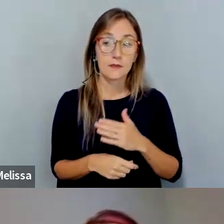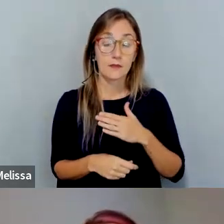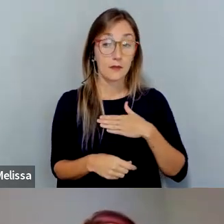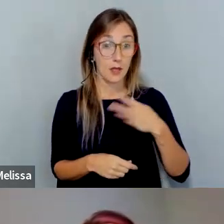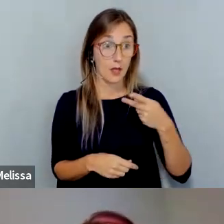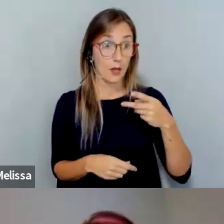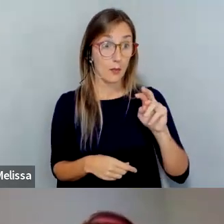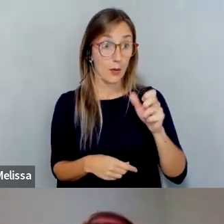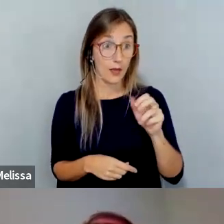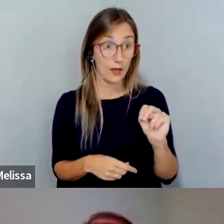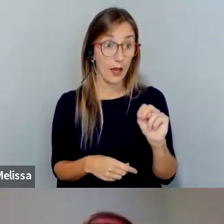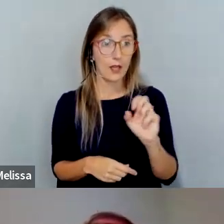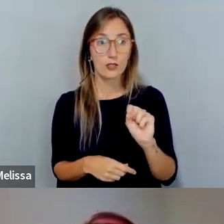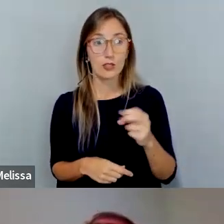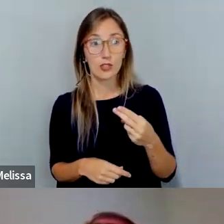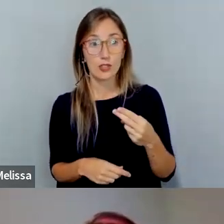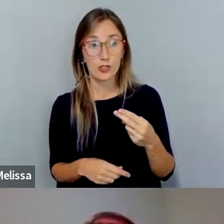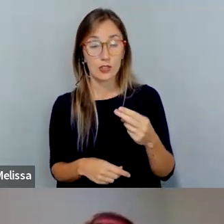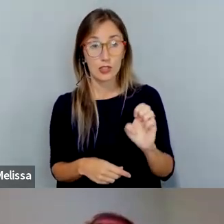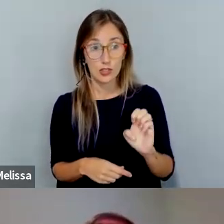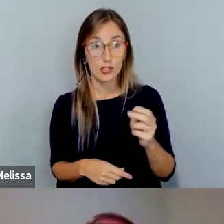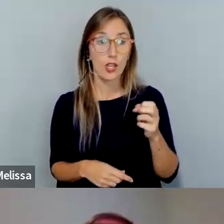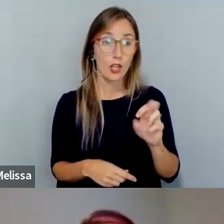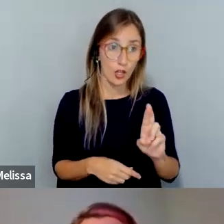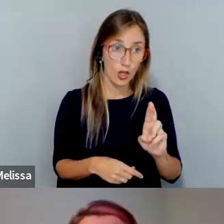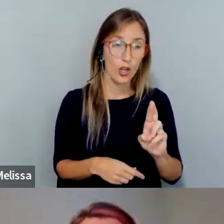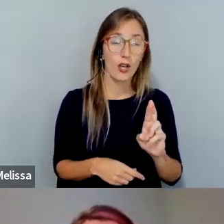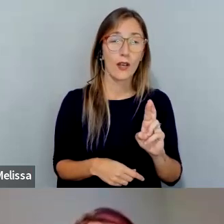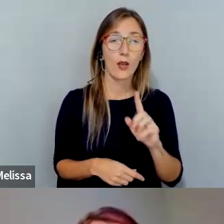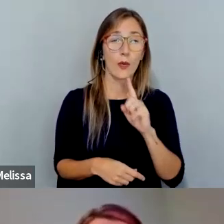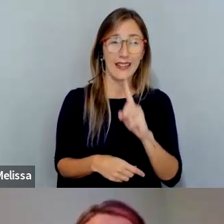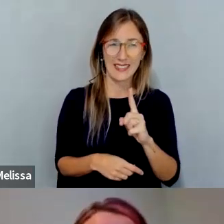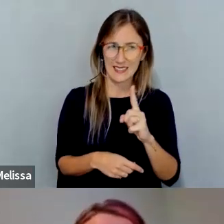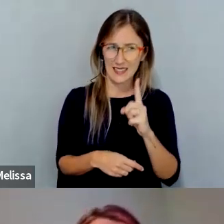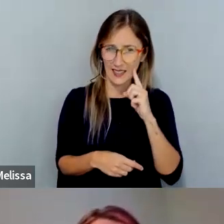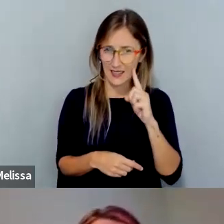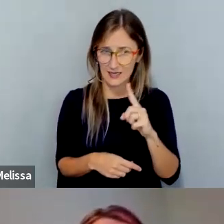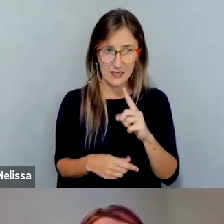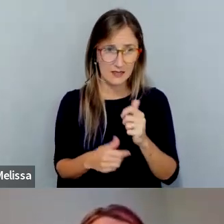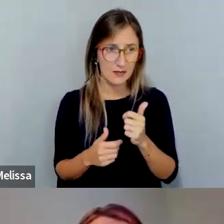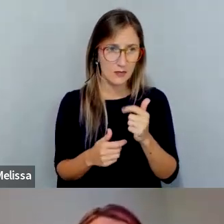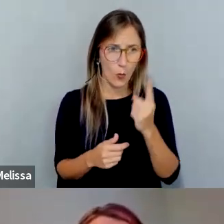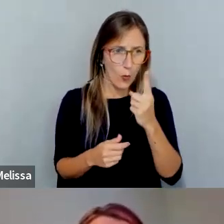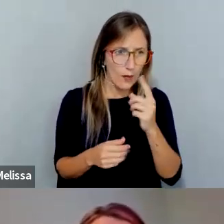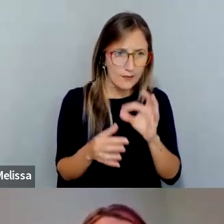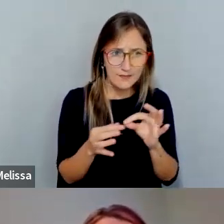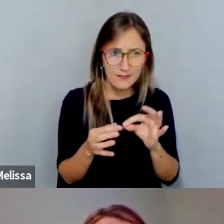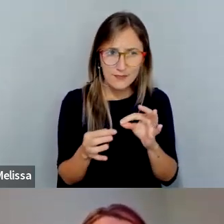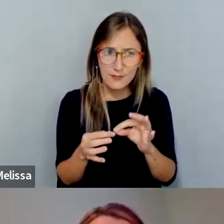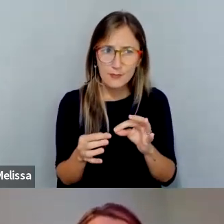lot of reports.